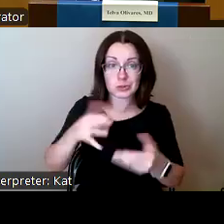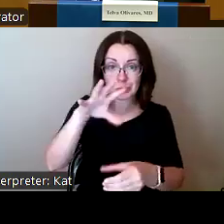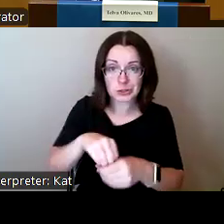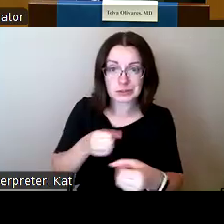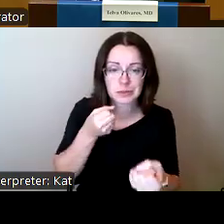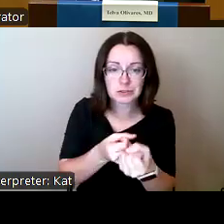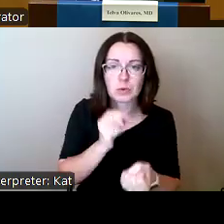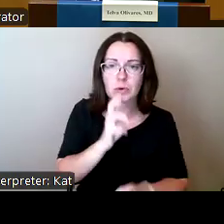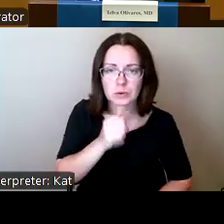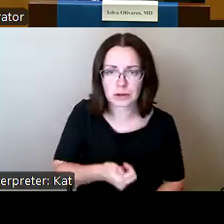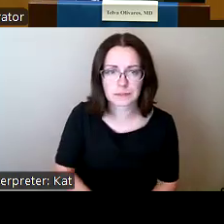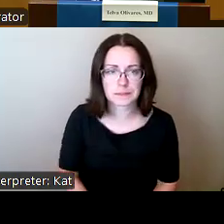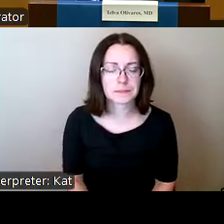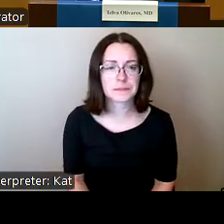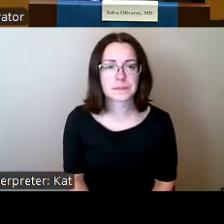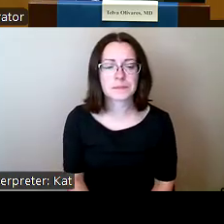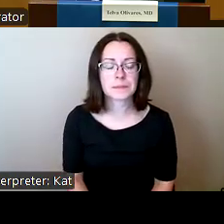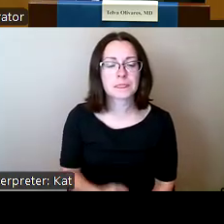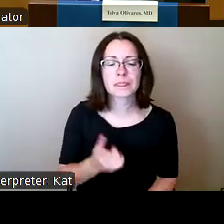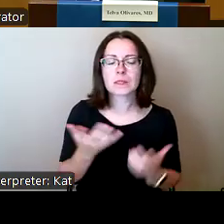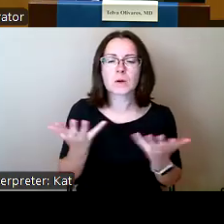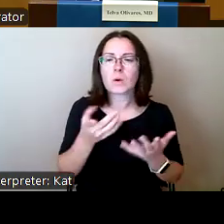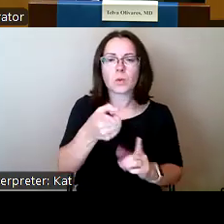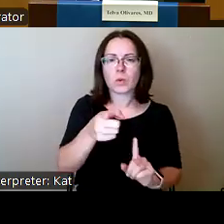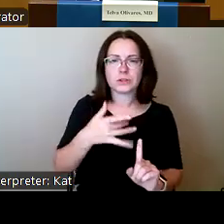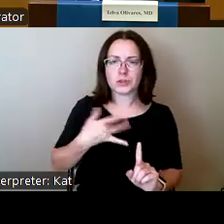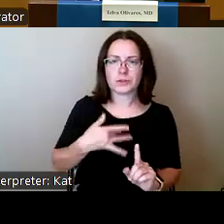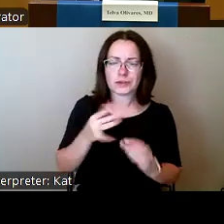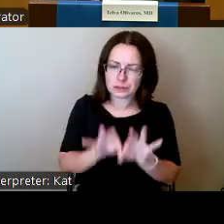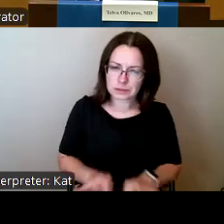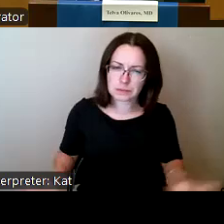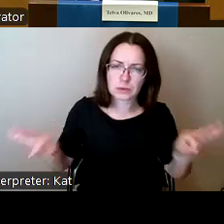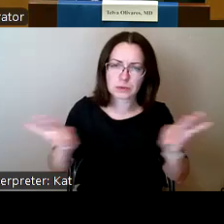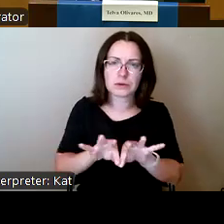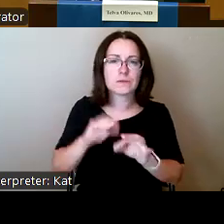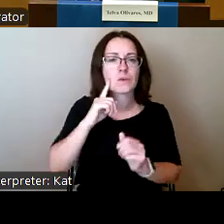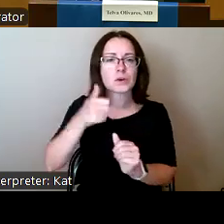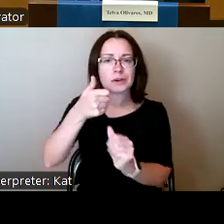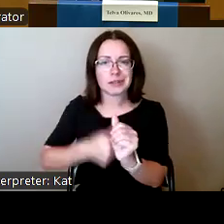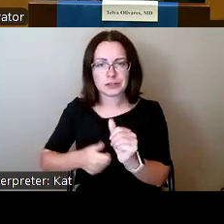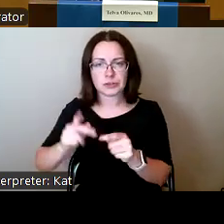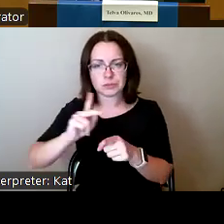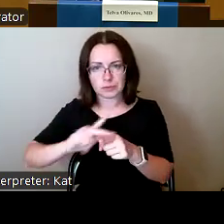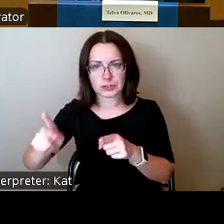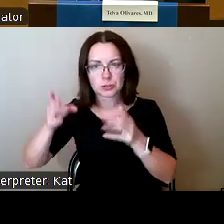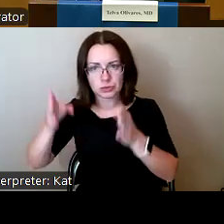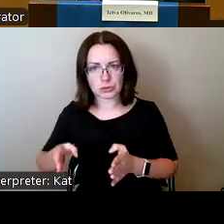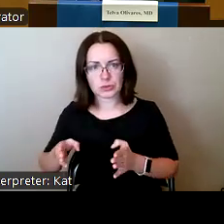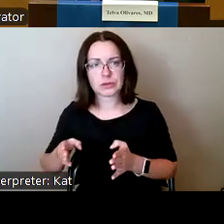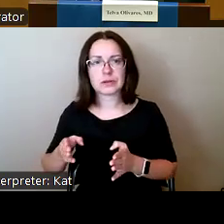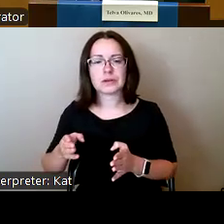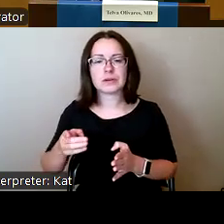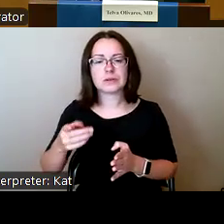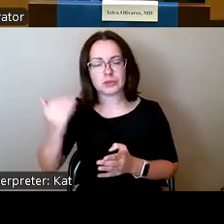what um what do you feel is essential for each professional to arm themselves with in order to